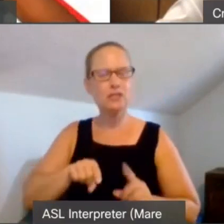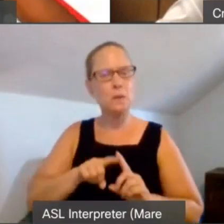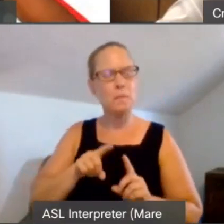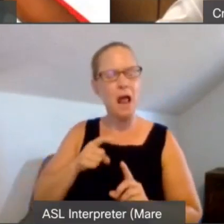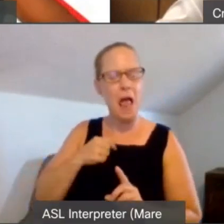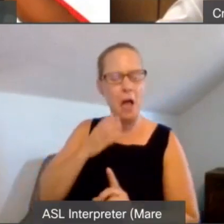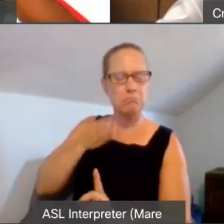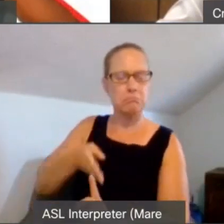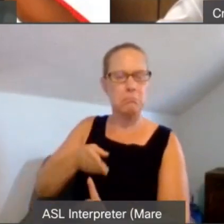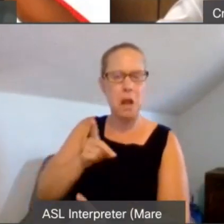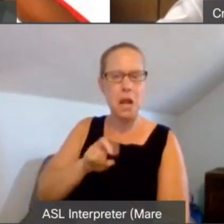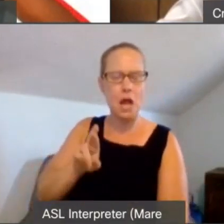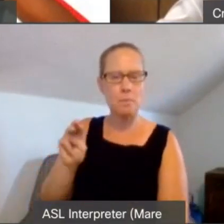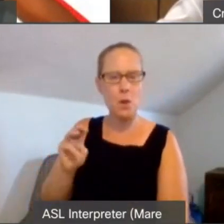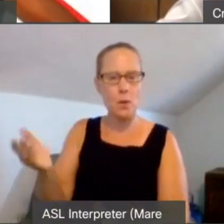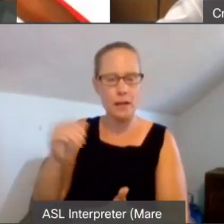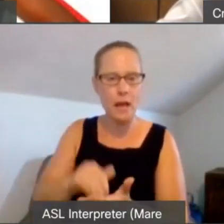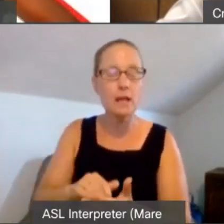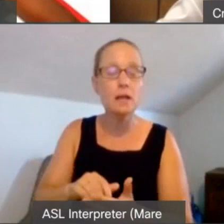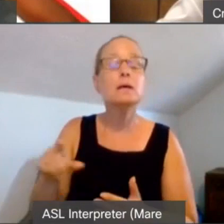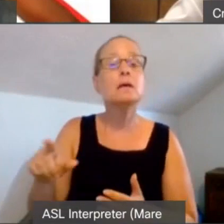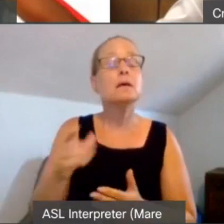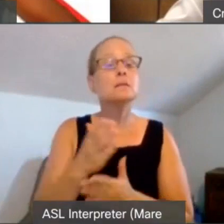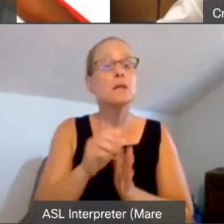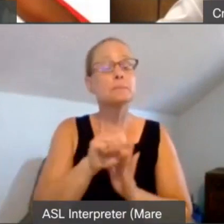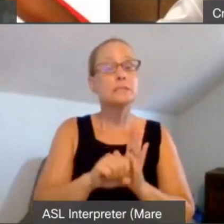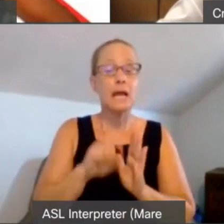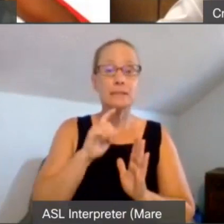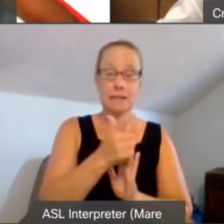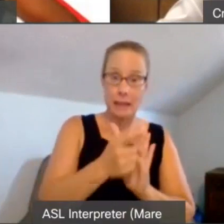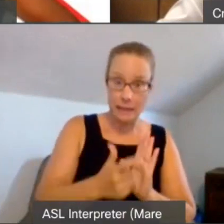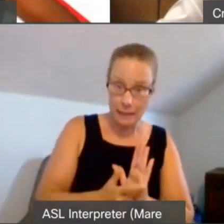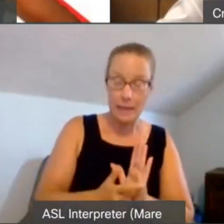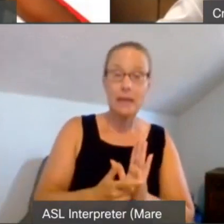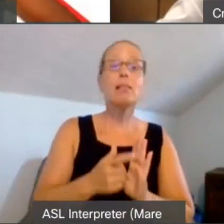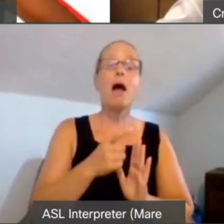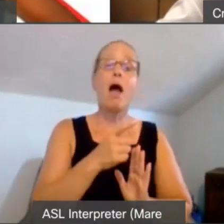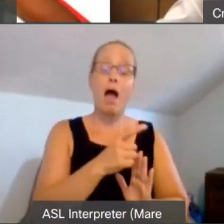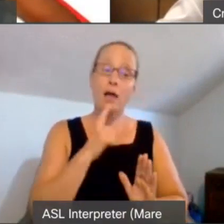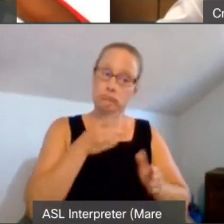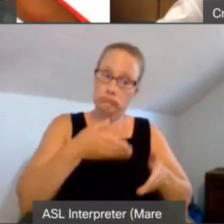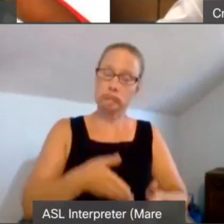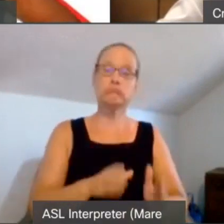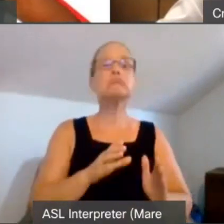It says with the surge of states legalizing the use of medical and recreational cannabis, do you foresee